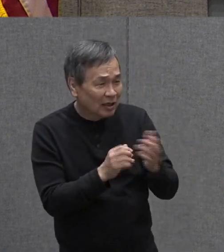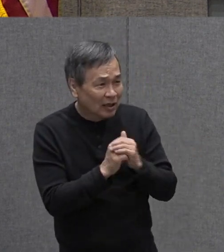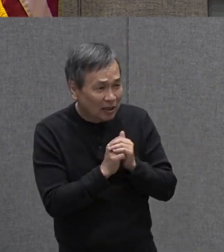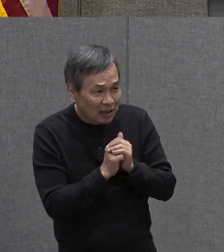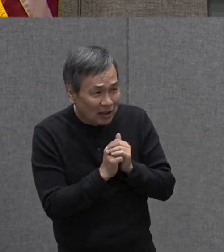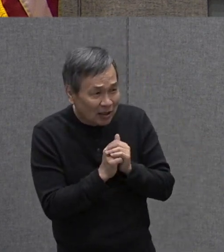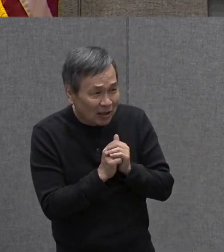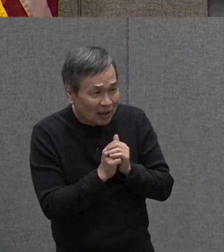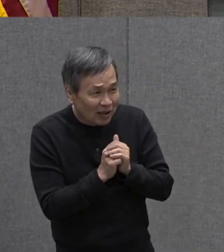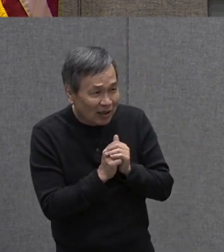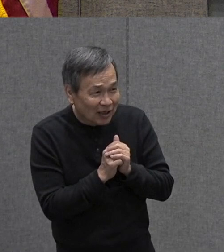This is honeydew.